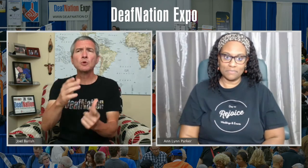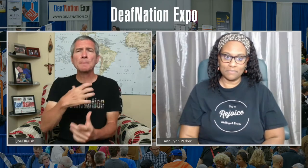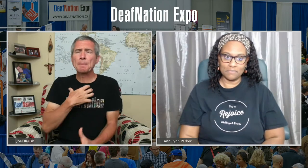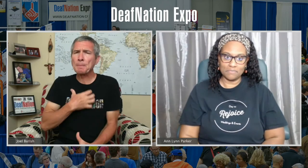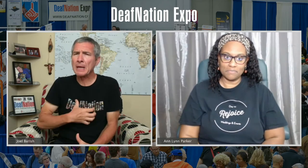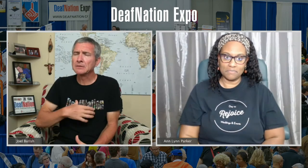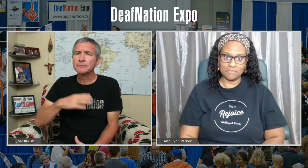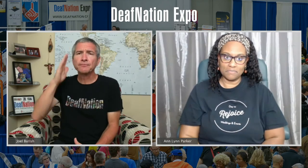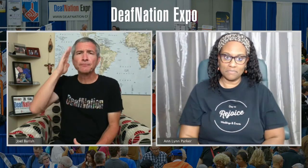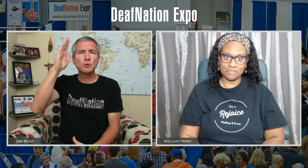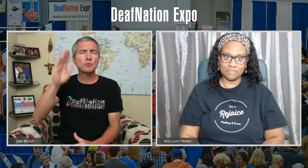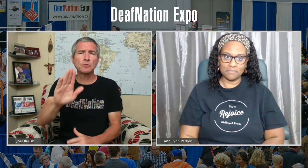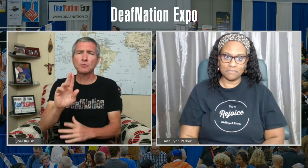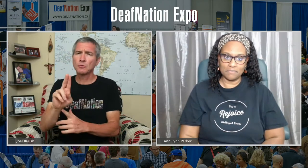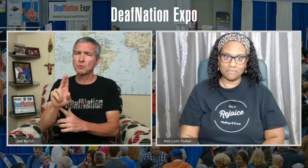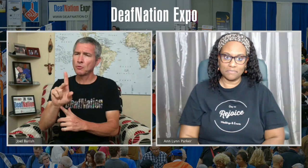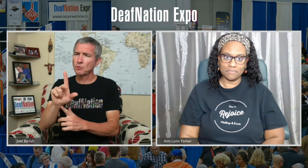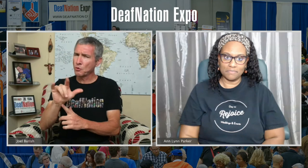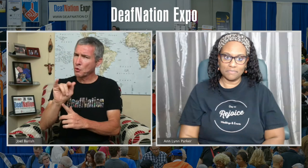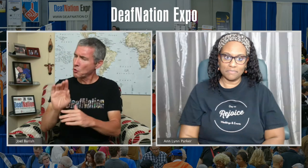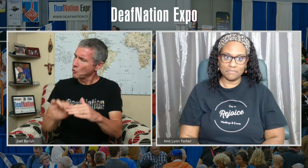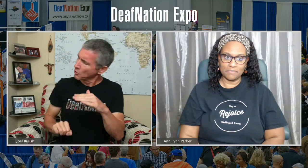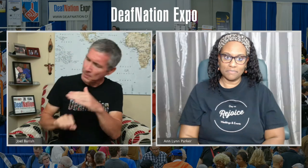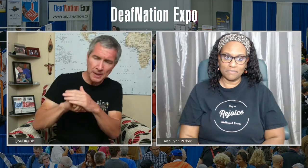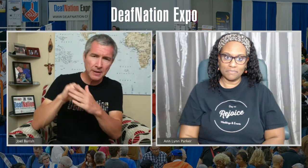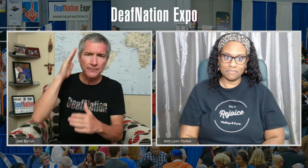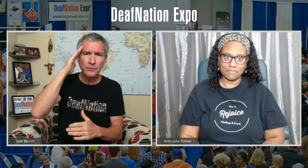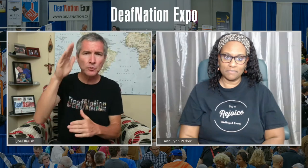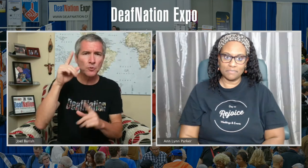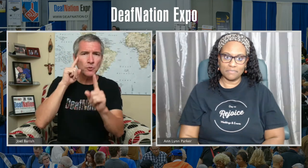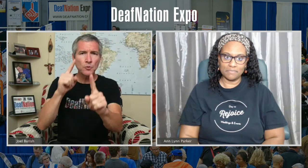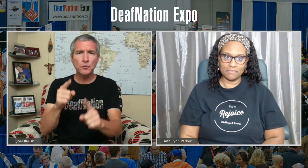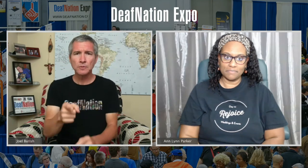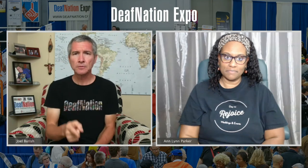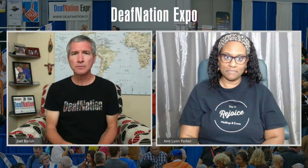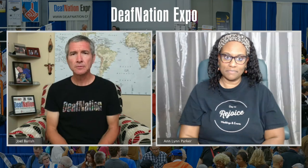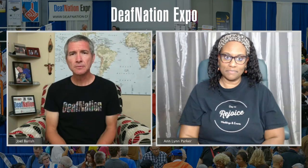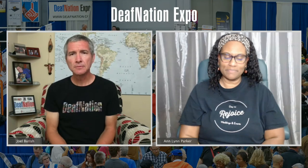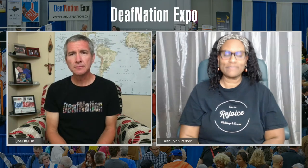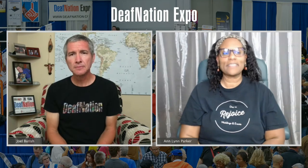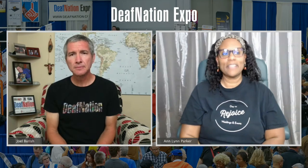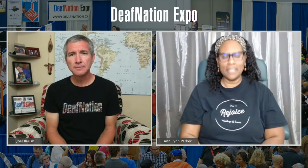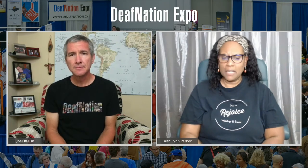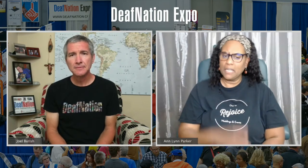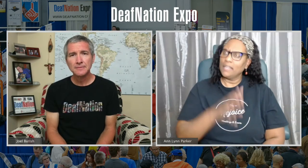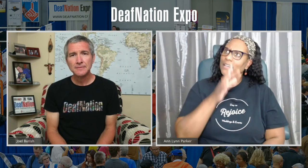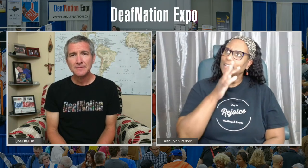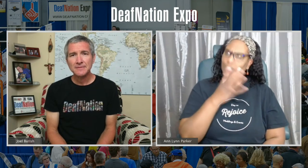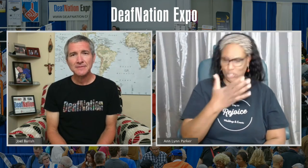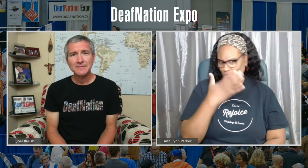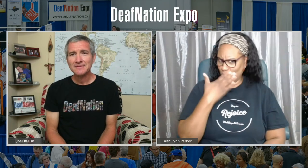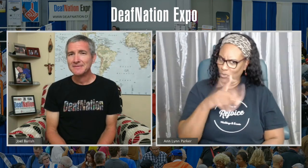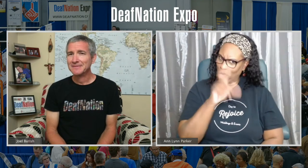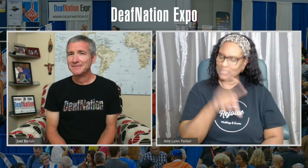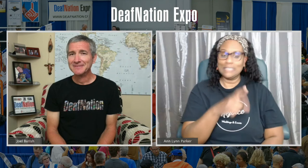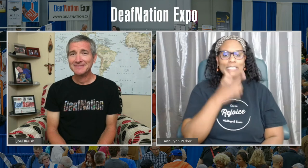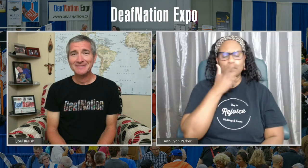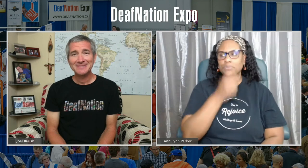What is your passion and your ultimate future goal? Good question.